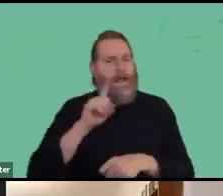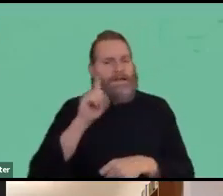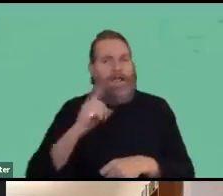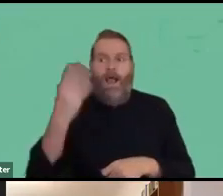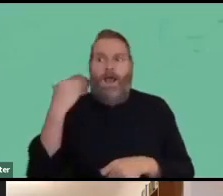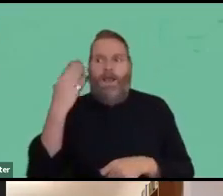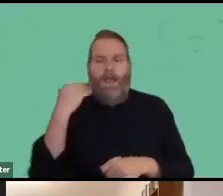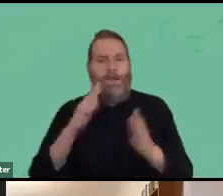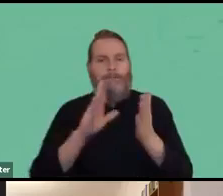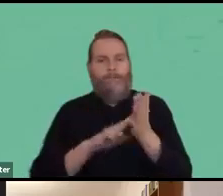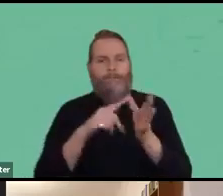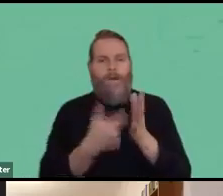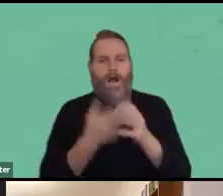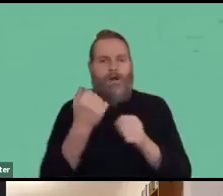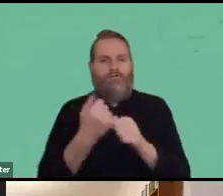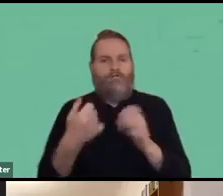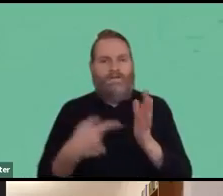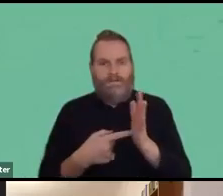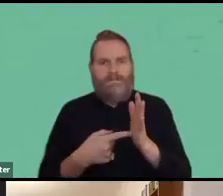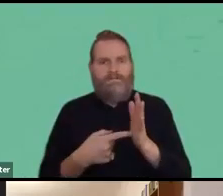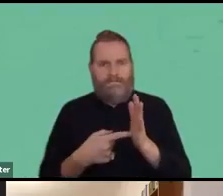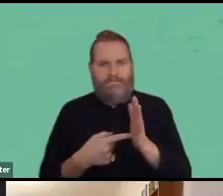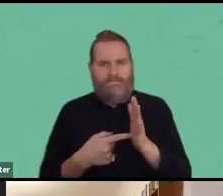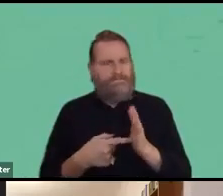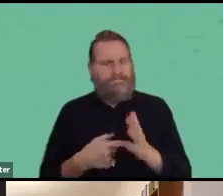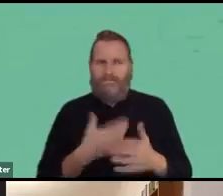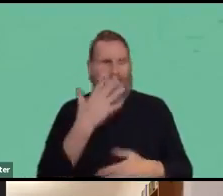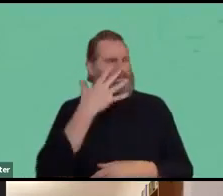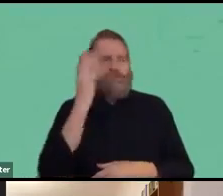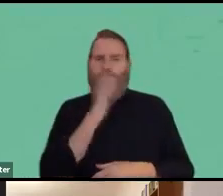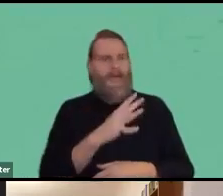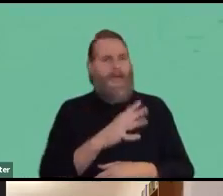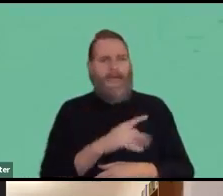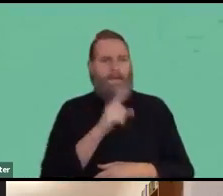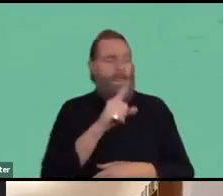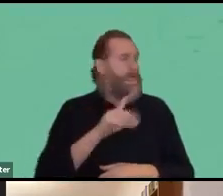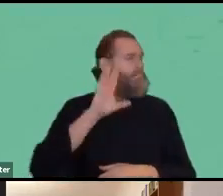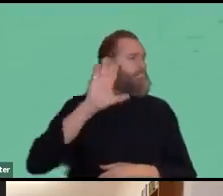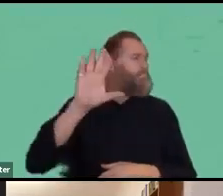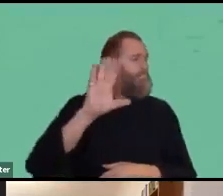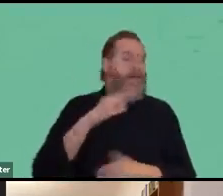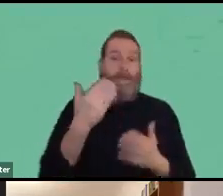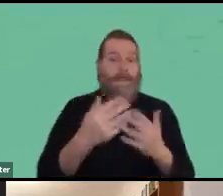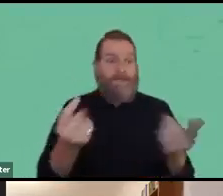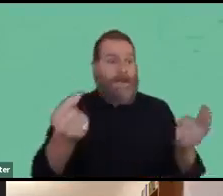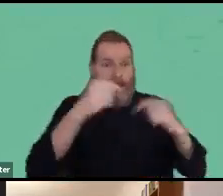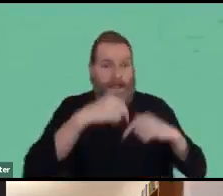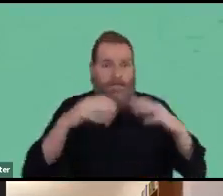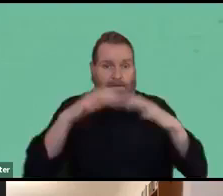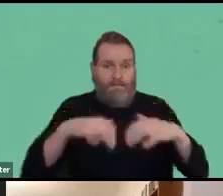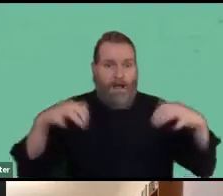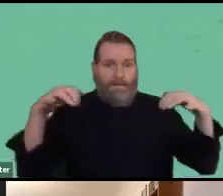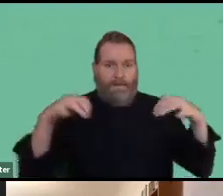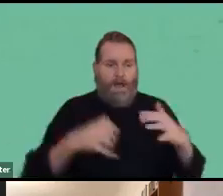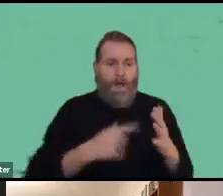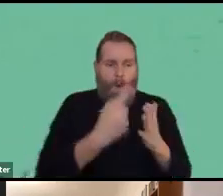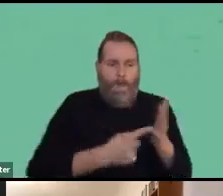the Tories have effectively blocked this debate it's outrageous that they didn't turn up and then they get the junior ministers to stonewall and that's exactly